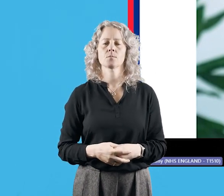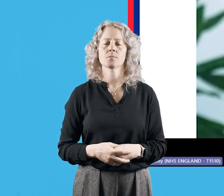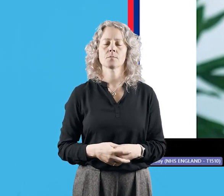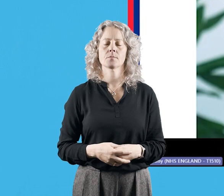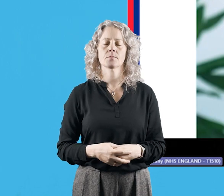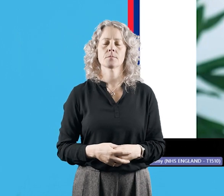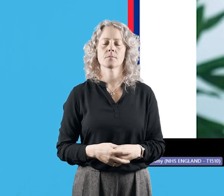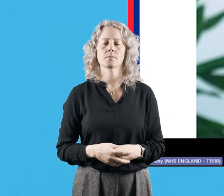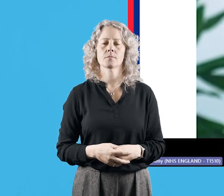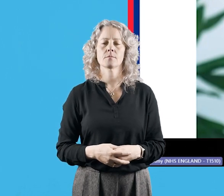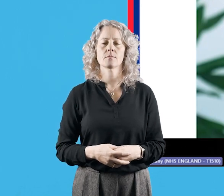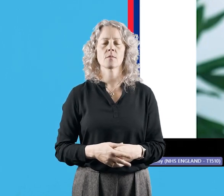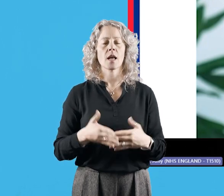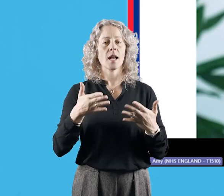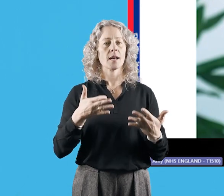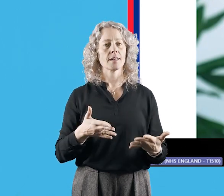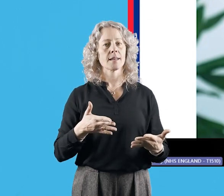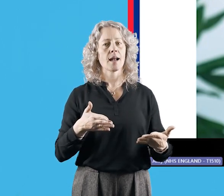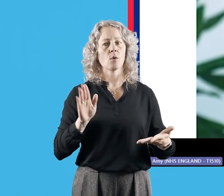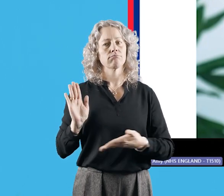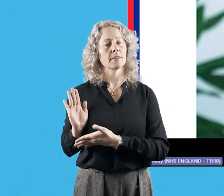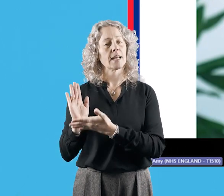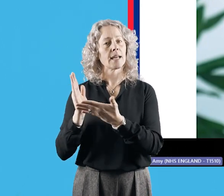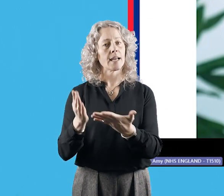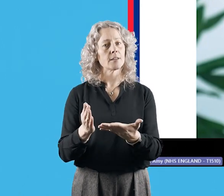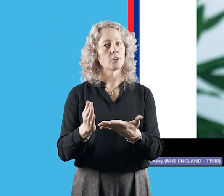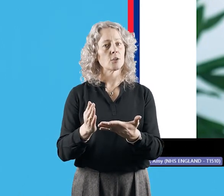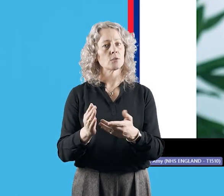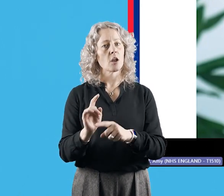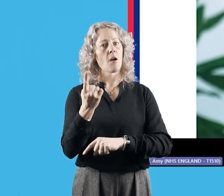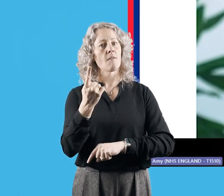going to introduce the first agender on the item which is a